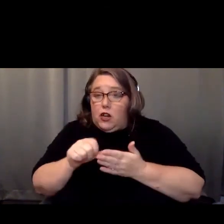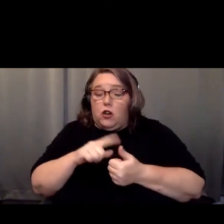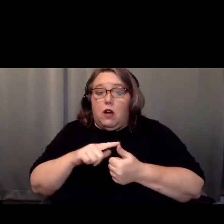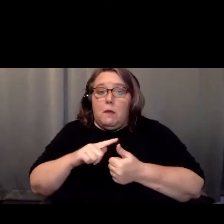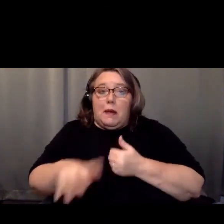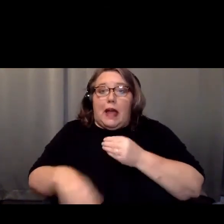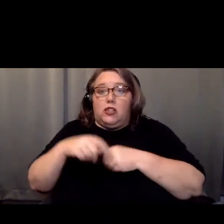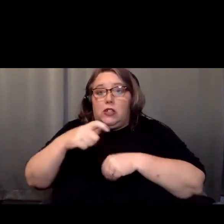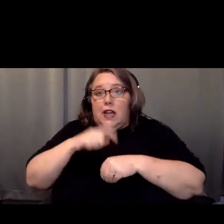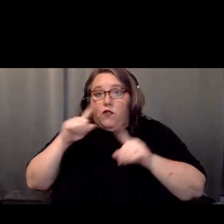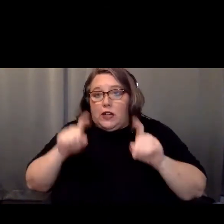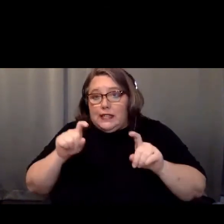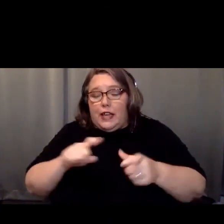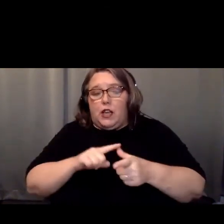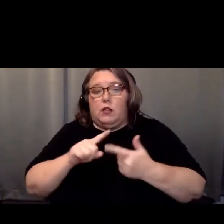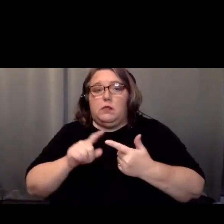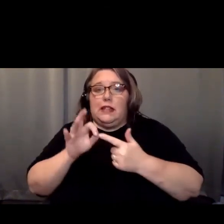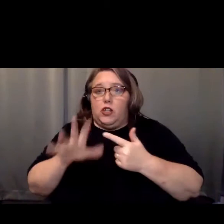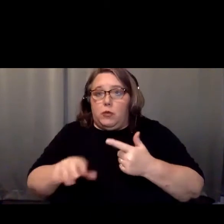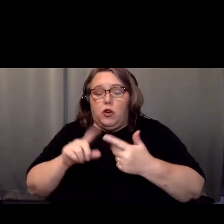and they'll list the accommodations